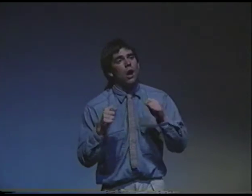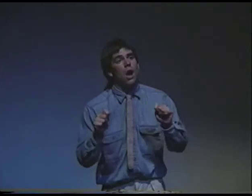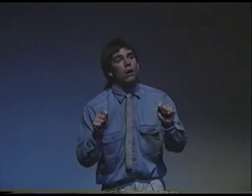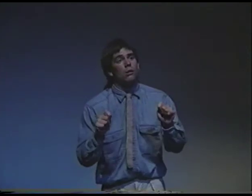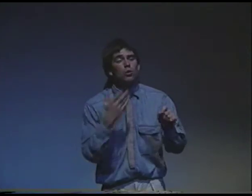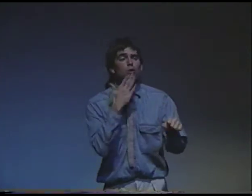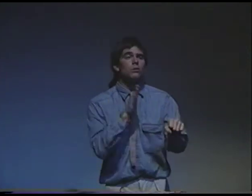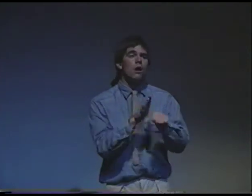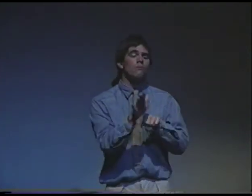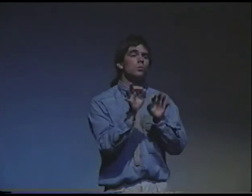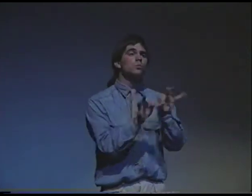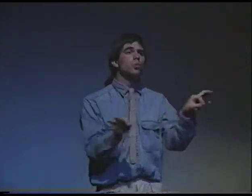So I was willing to try.